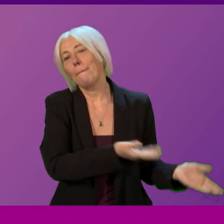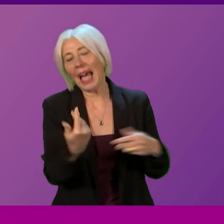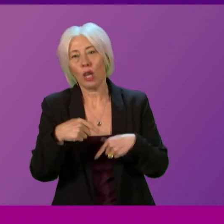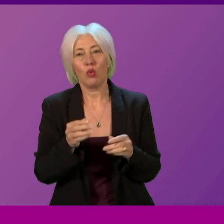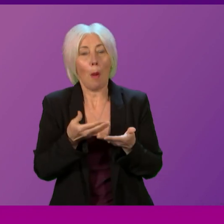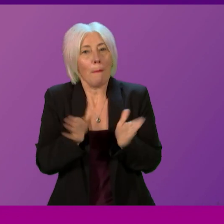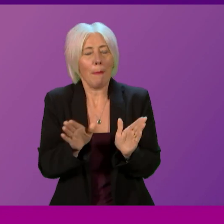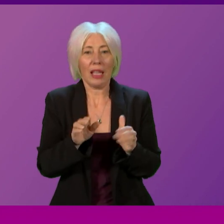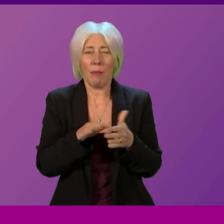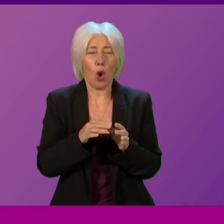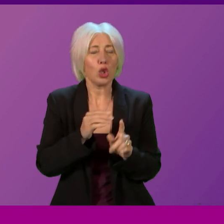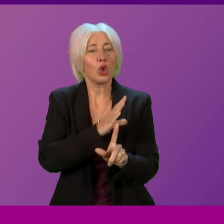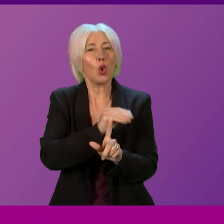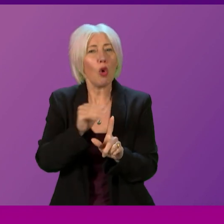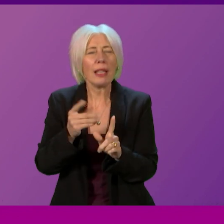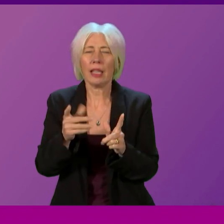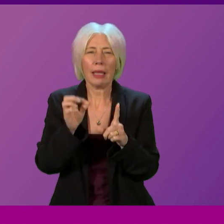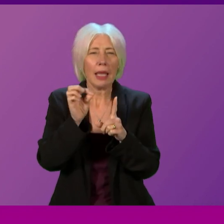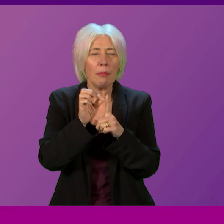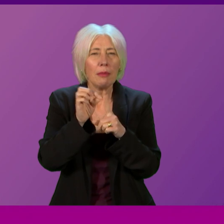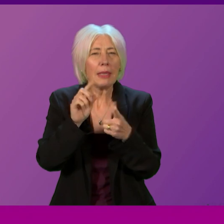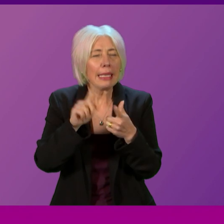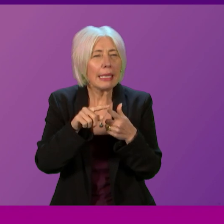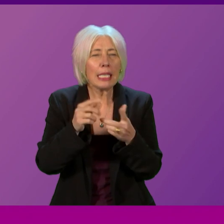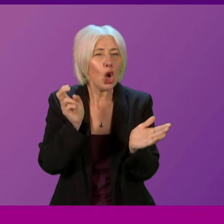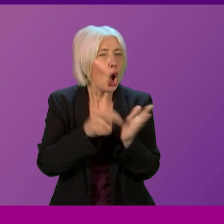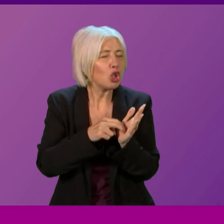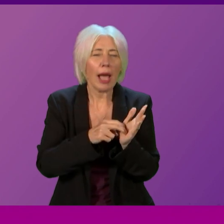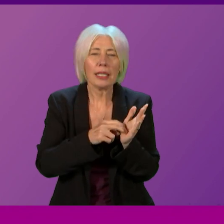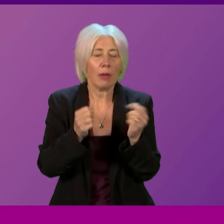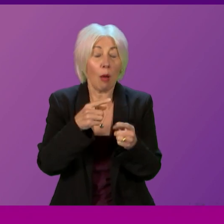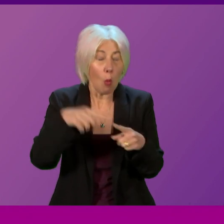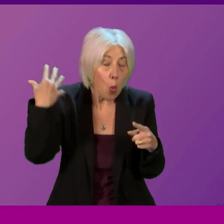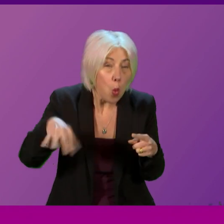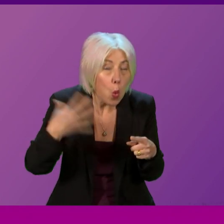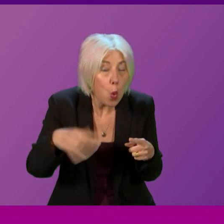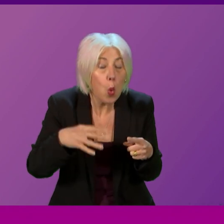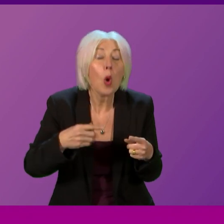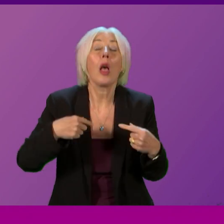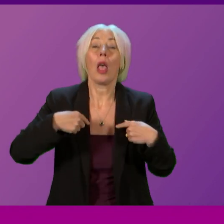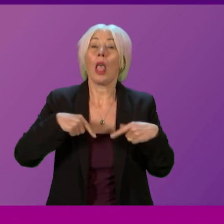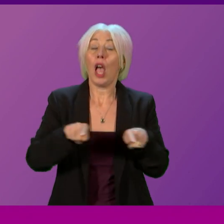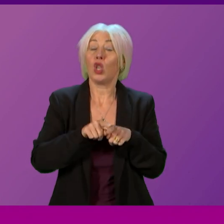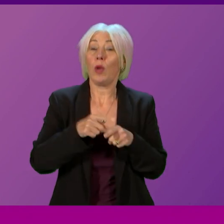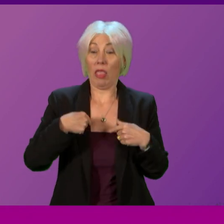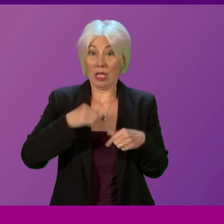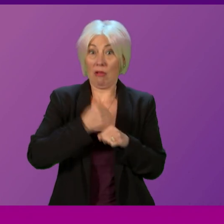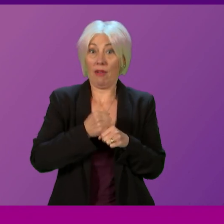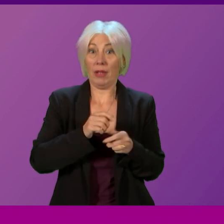public-private partnership/private finance initiative contracts. Of course, we were also the Government that ended prescription charges in Scotland.